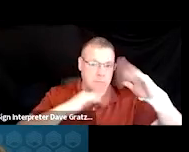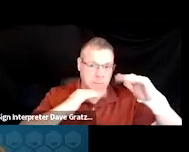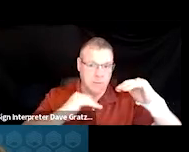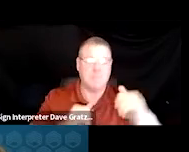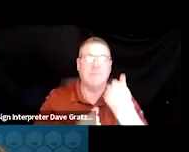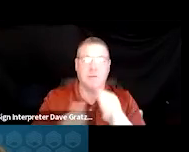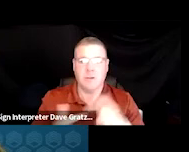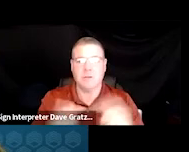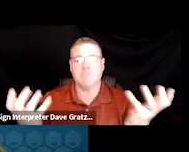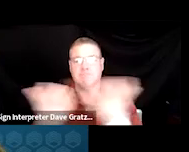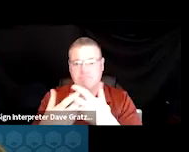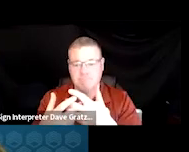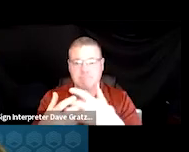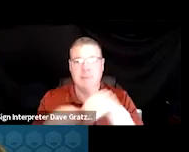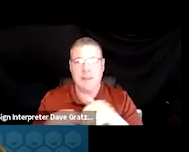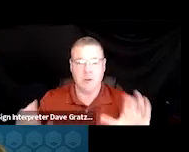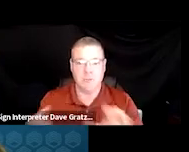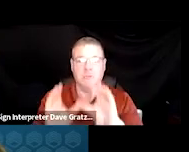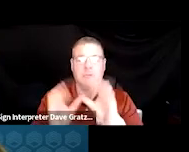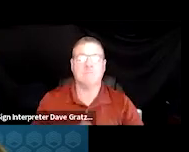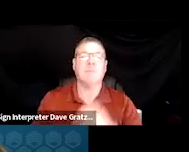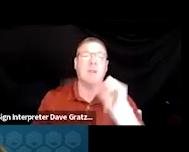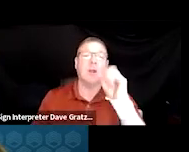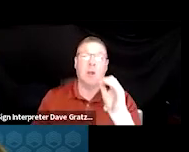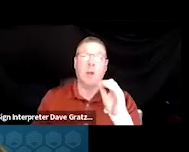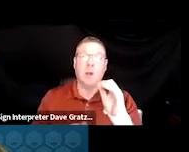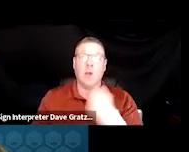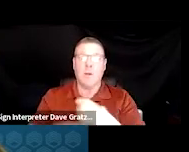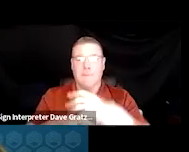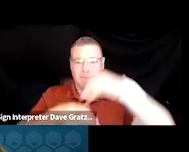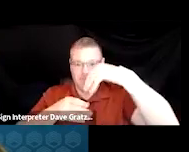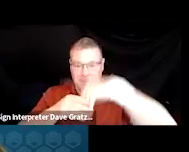that we have in our crisis line. So we've been trying to create sort of an internal training